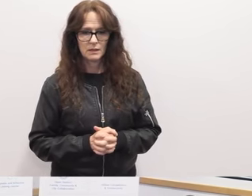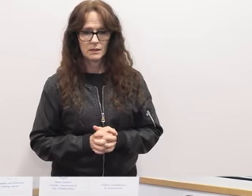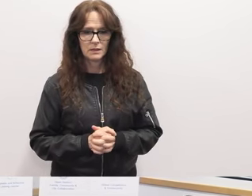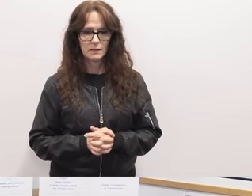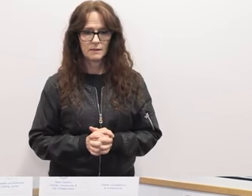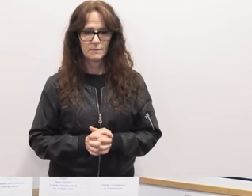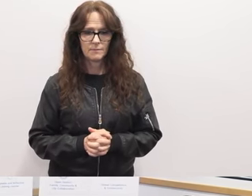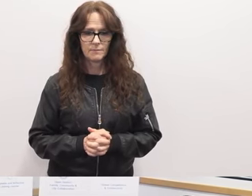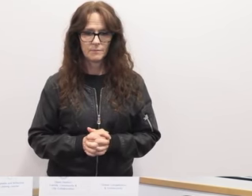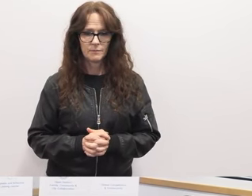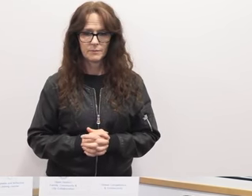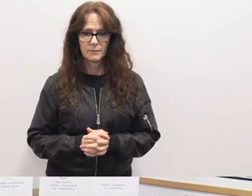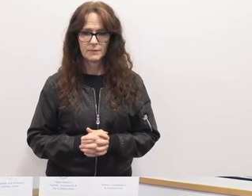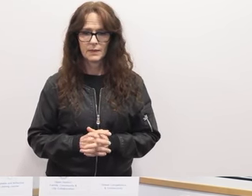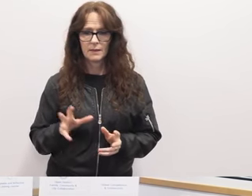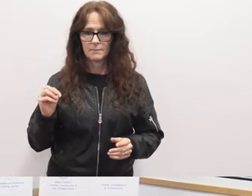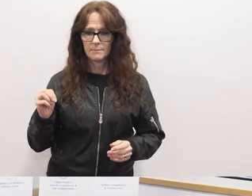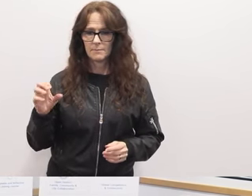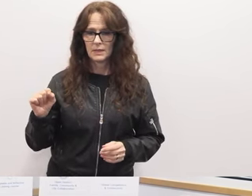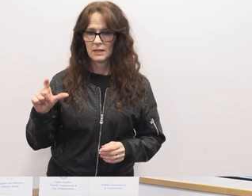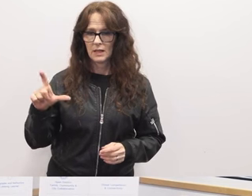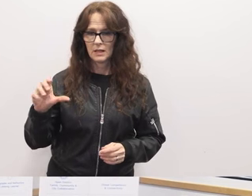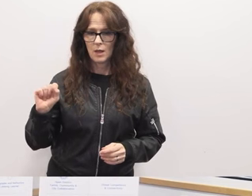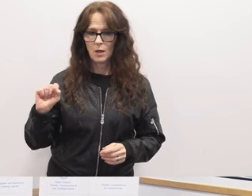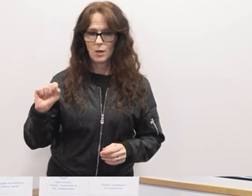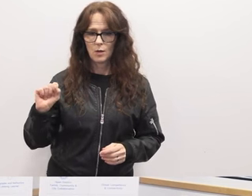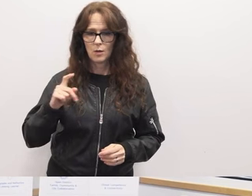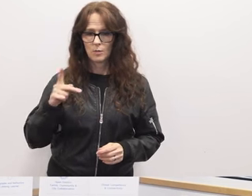Okay. Ms. Lopez, did you have an opinion on the one, three, five?